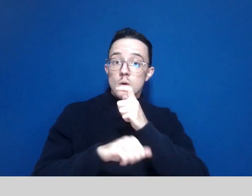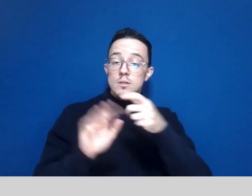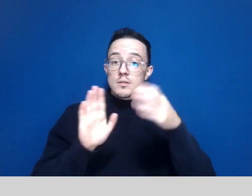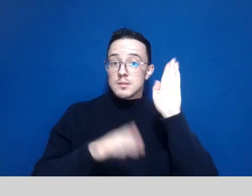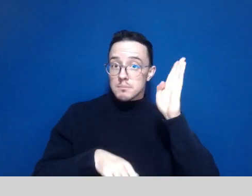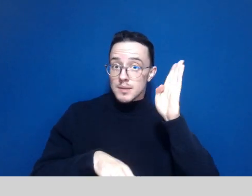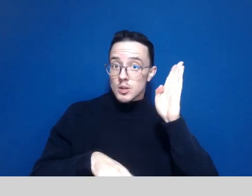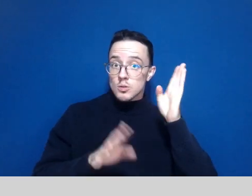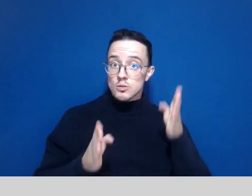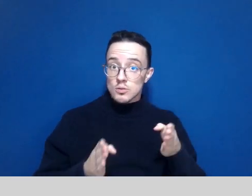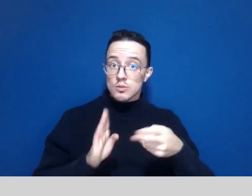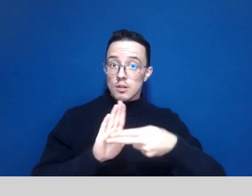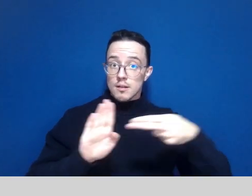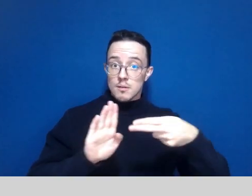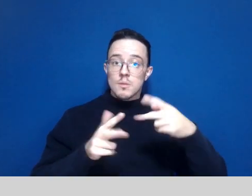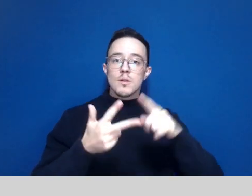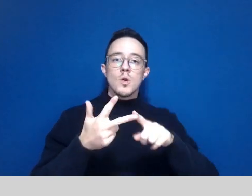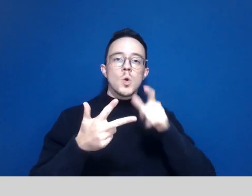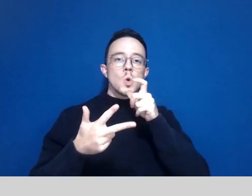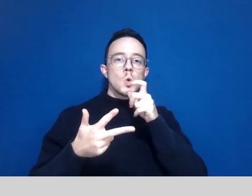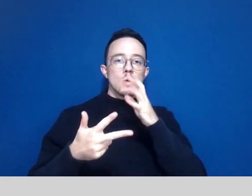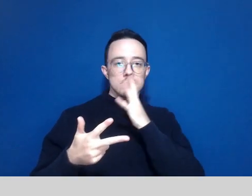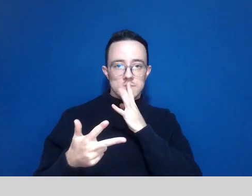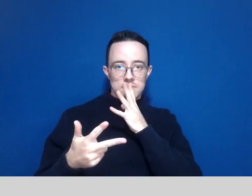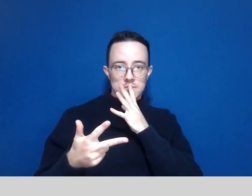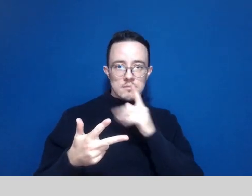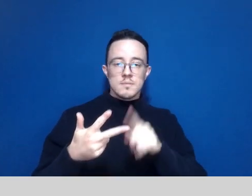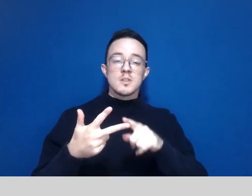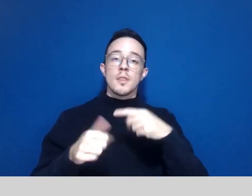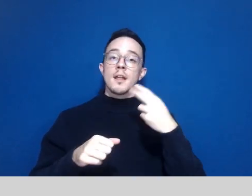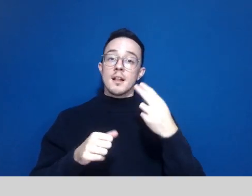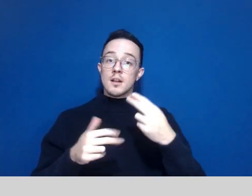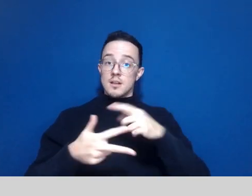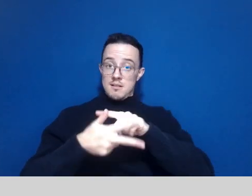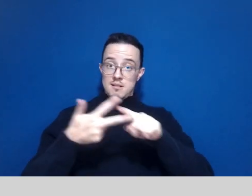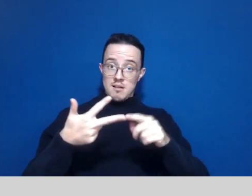So you then have to play around with some Python to make that work.